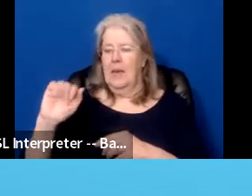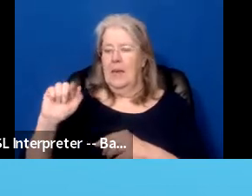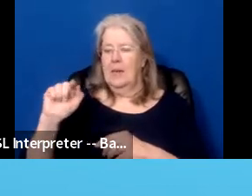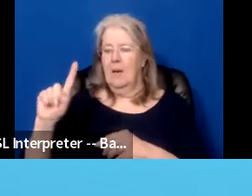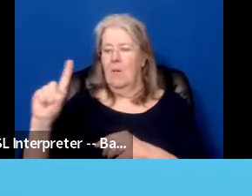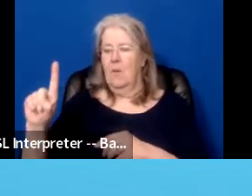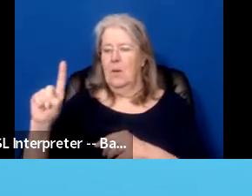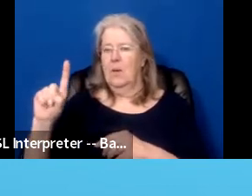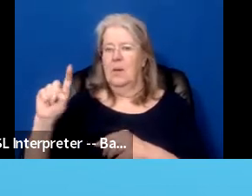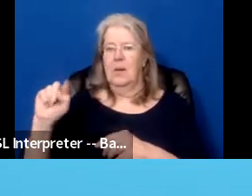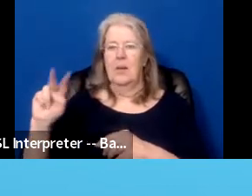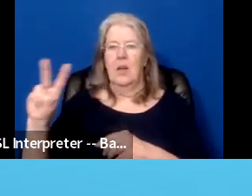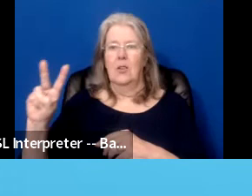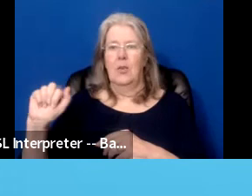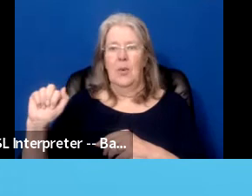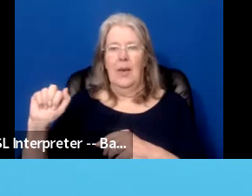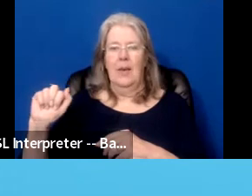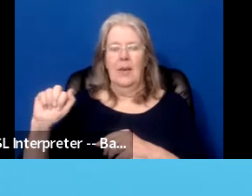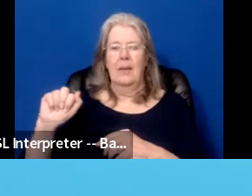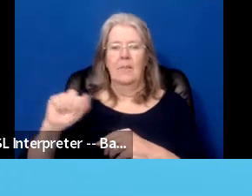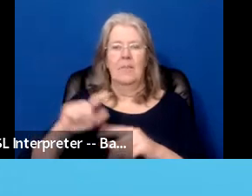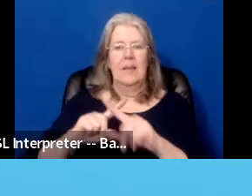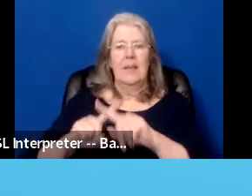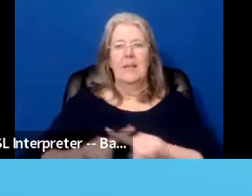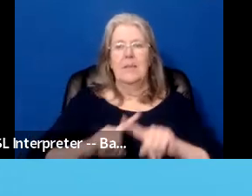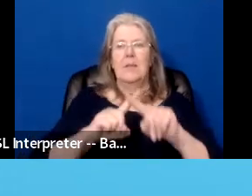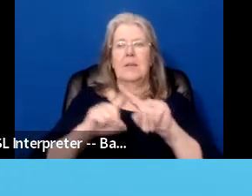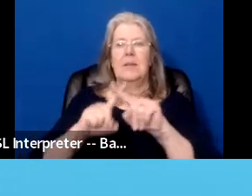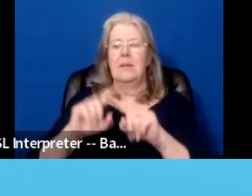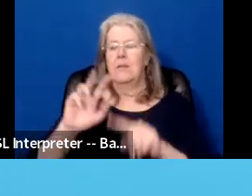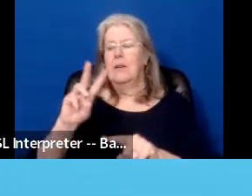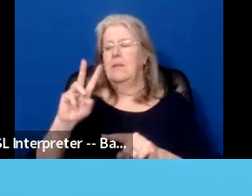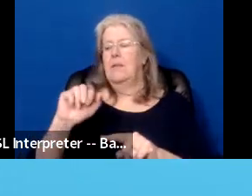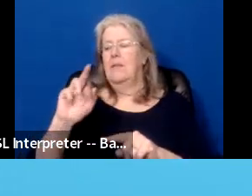Dr. Klemsz: So those are different variants and so it's-- it's like you're different